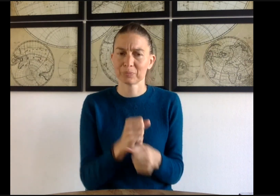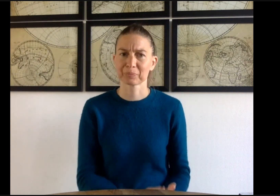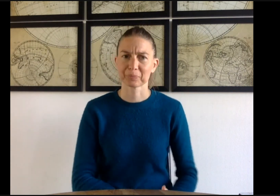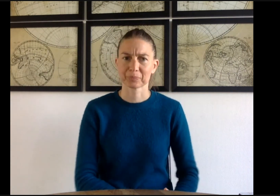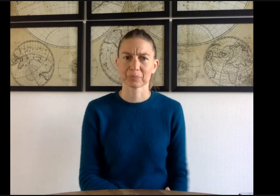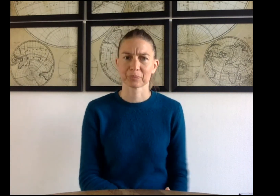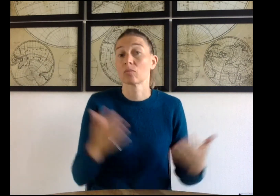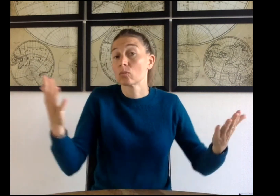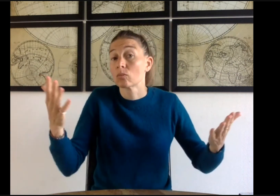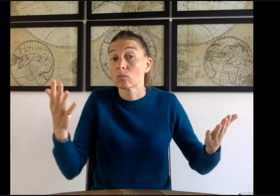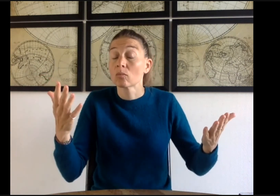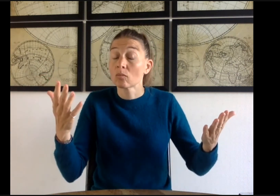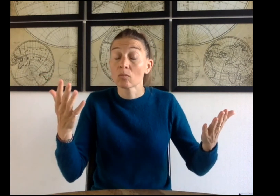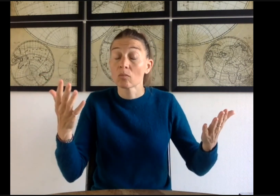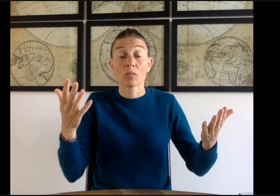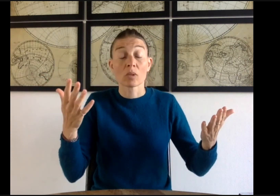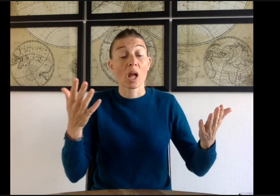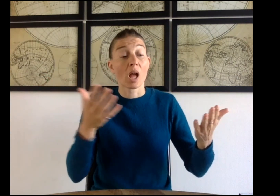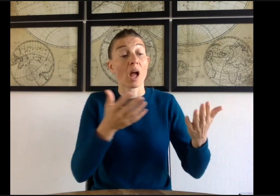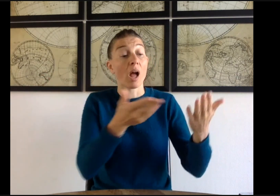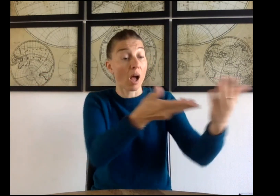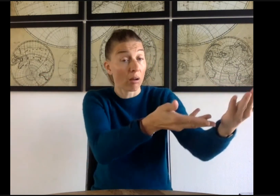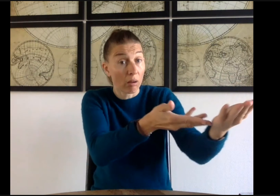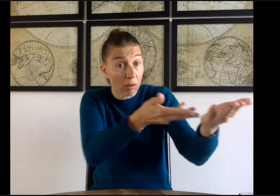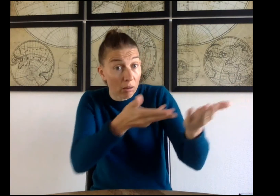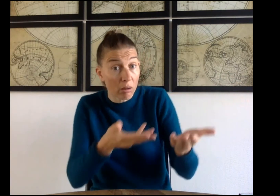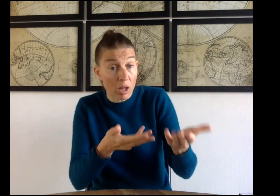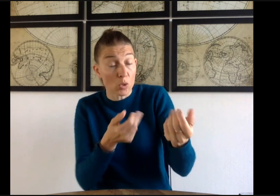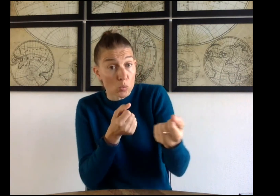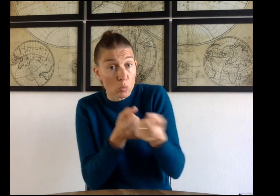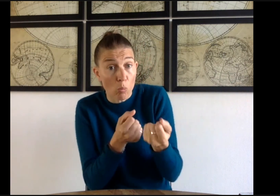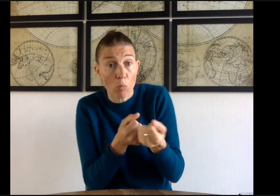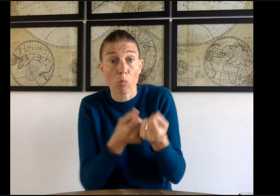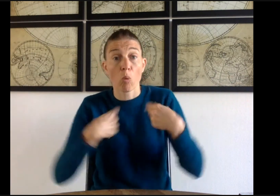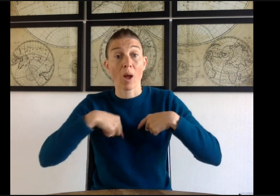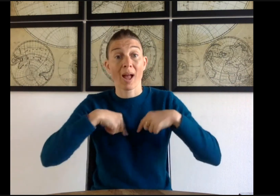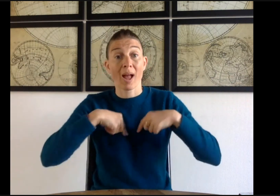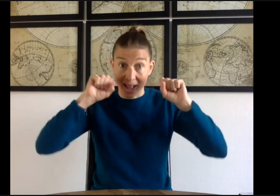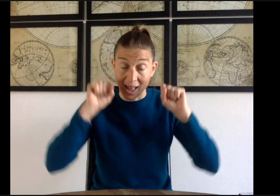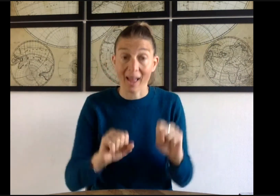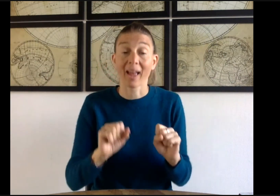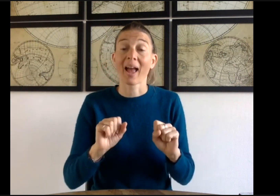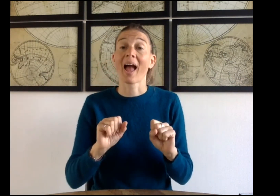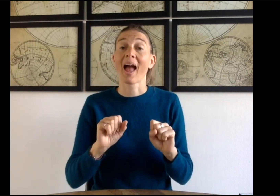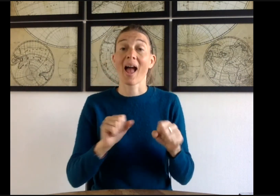the necessary supporting services, the good infrastructure